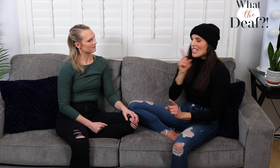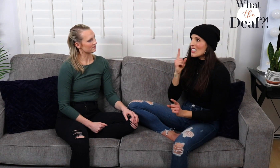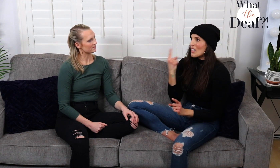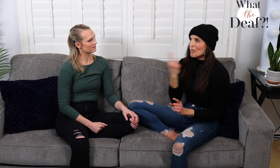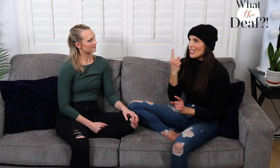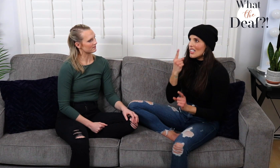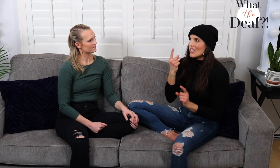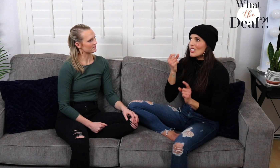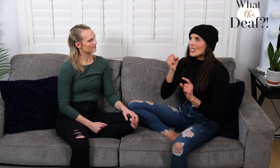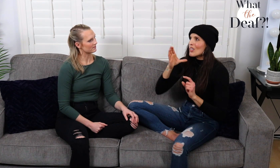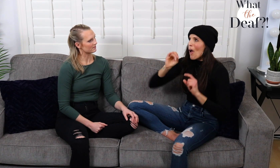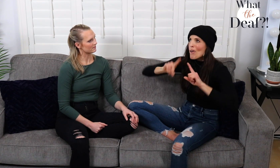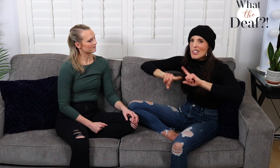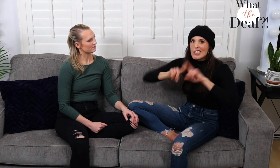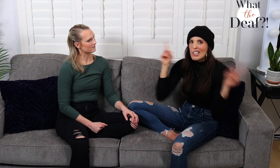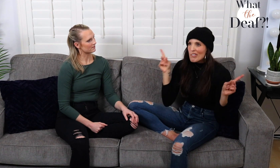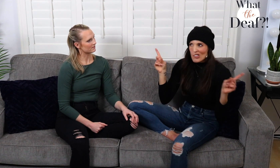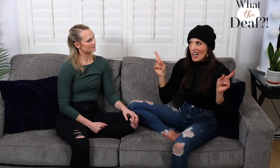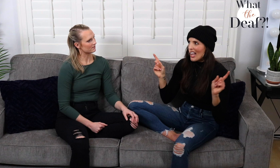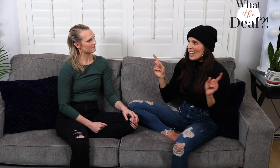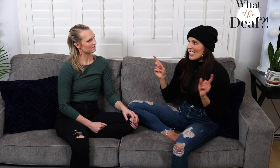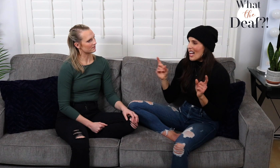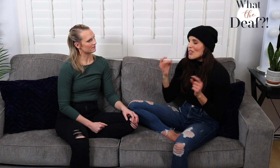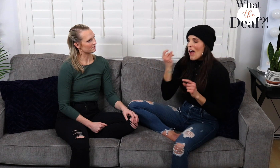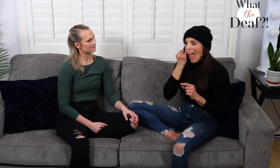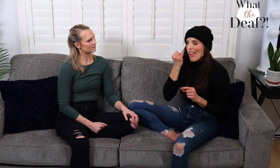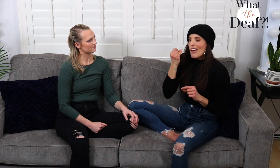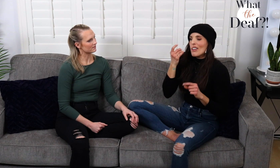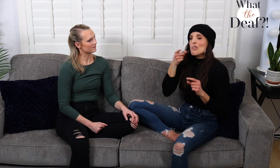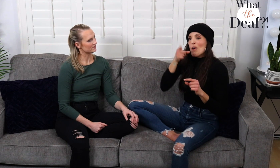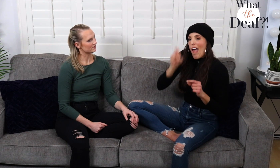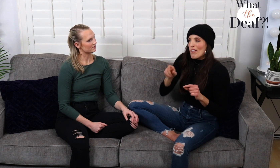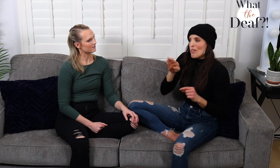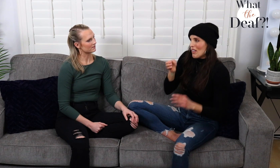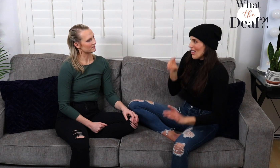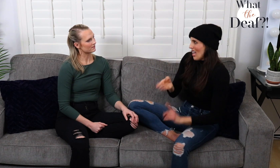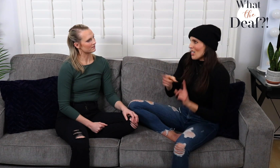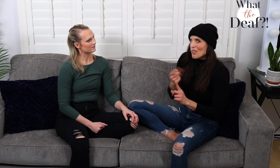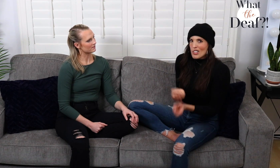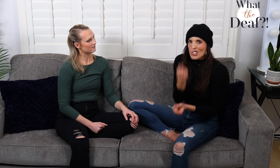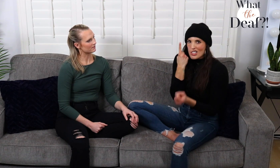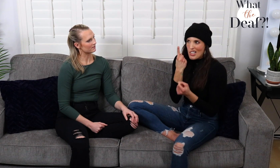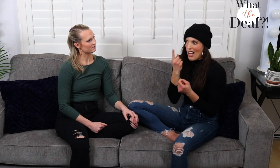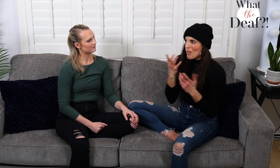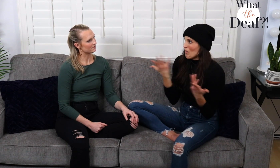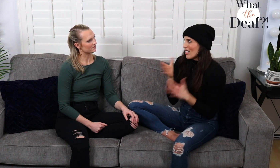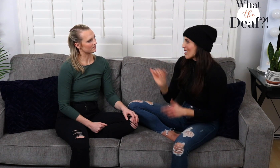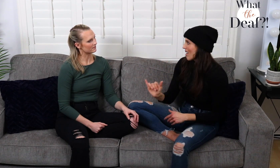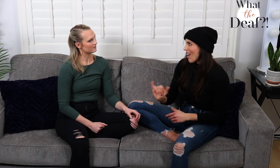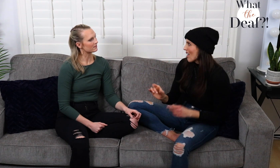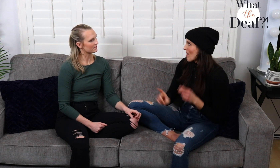and it's something so different and if you I mean you really have to be there to understand what